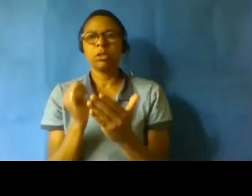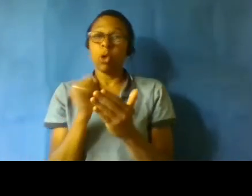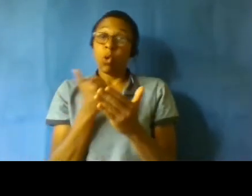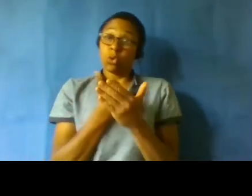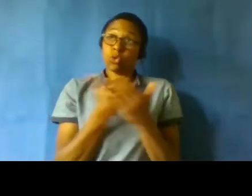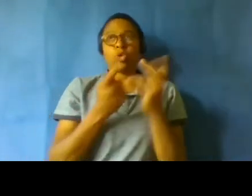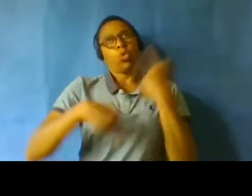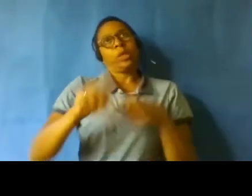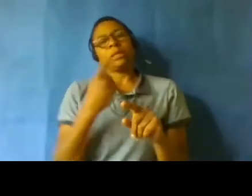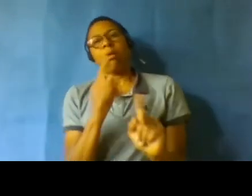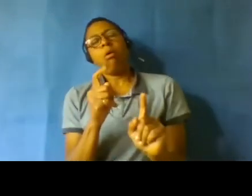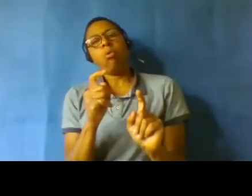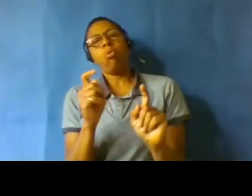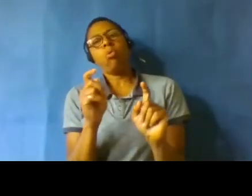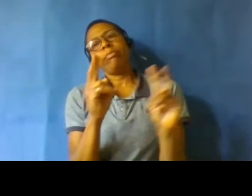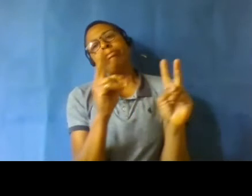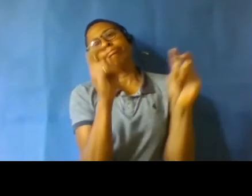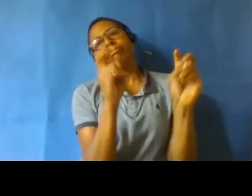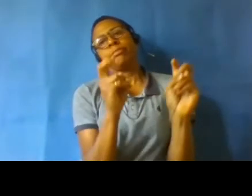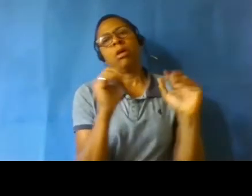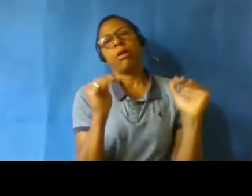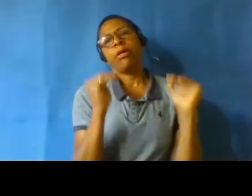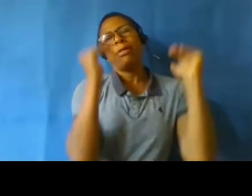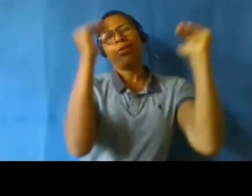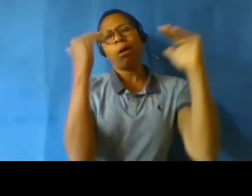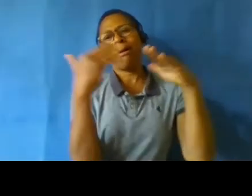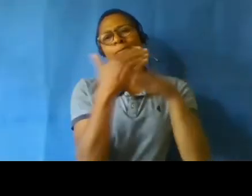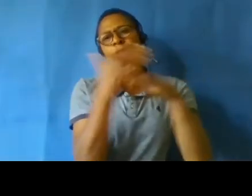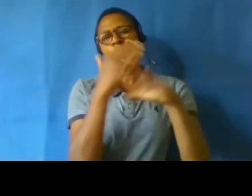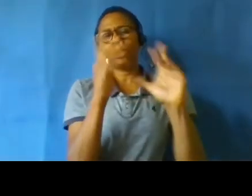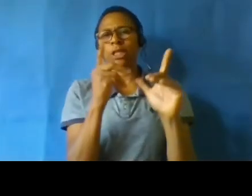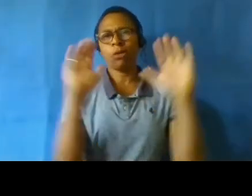alongside and alienation of any manifestation of autism that doesn't